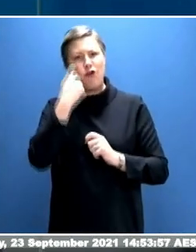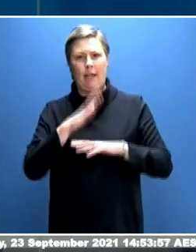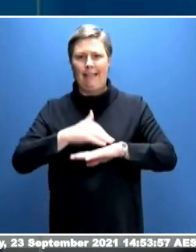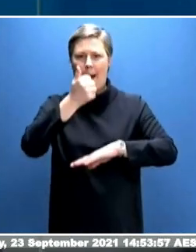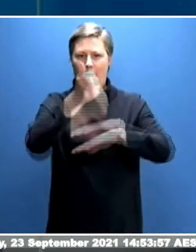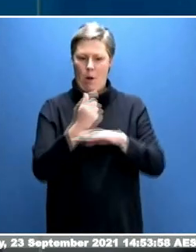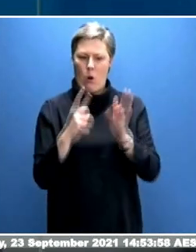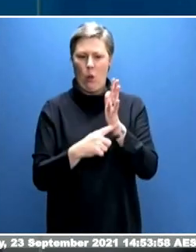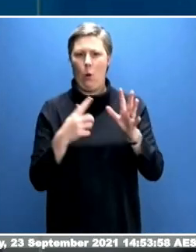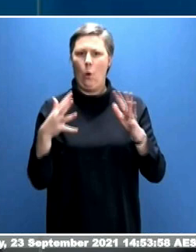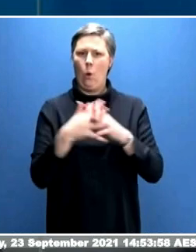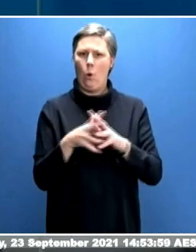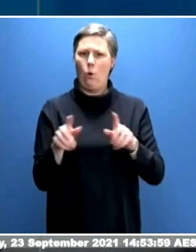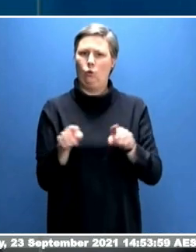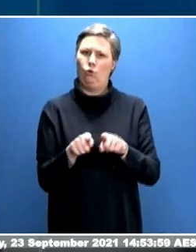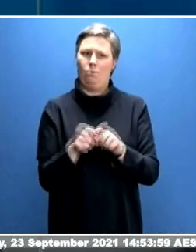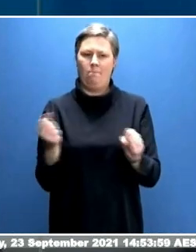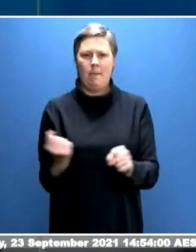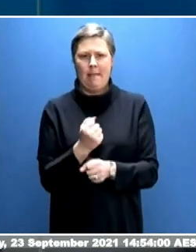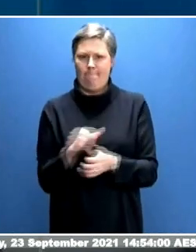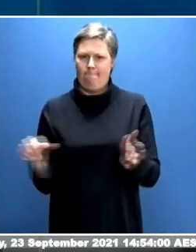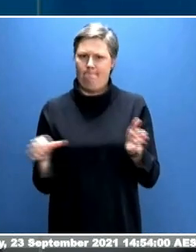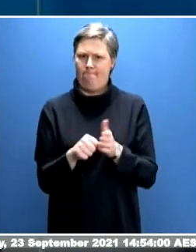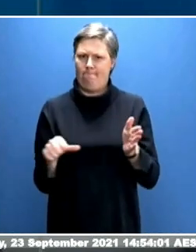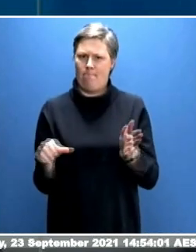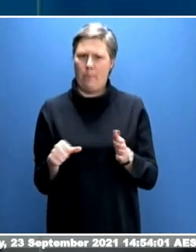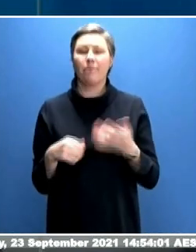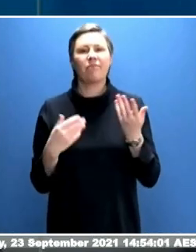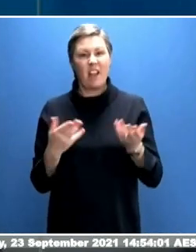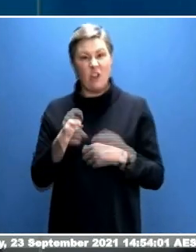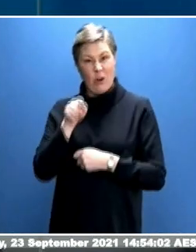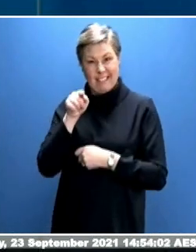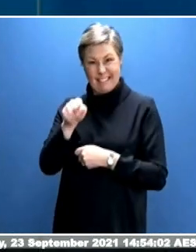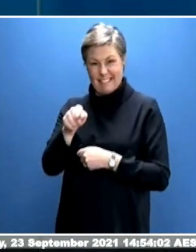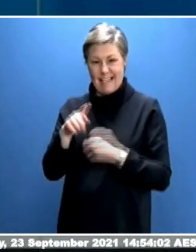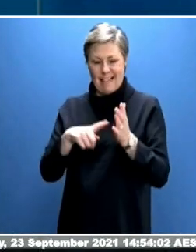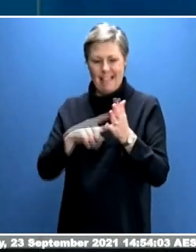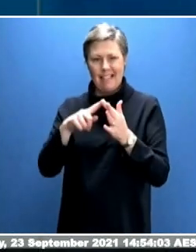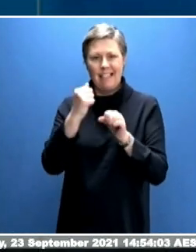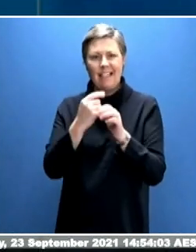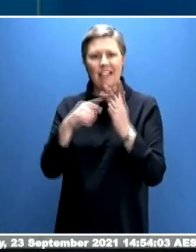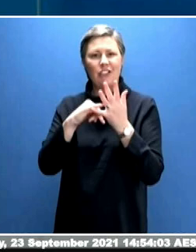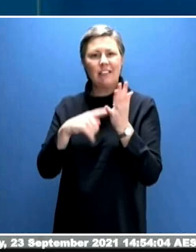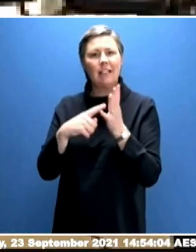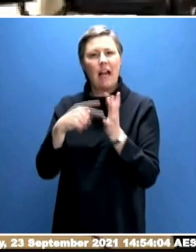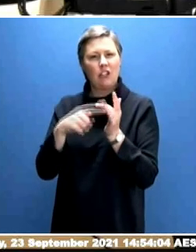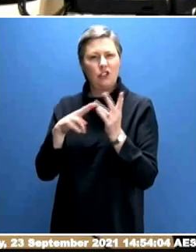Now the legislative framework issue Mm-hmm. you understand from your dealings with the matter and